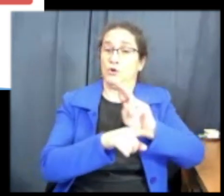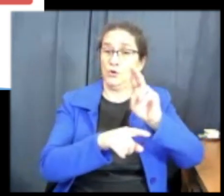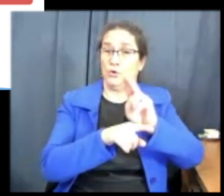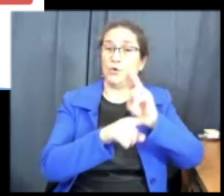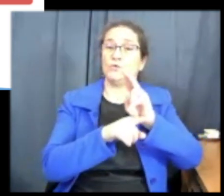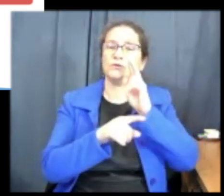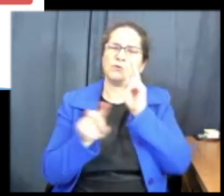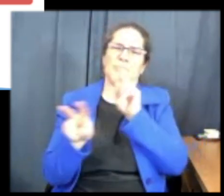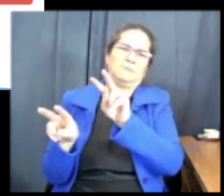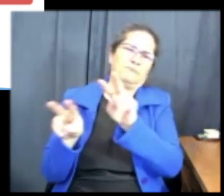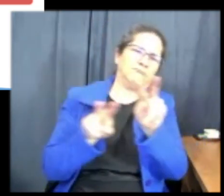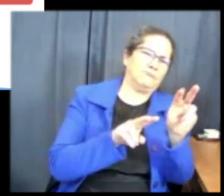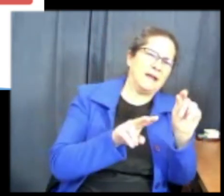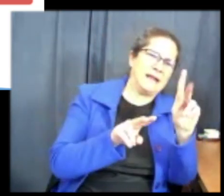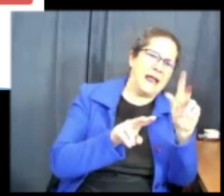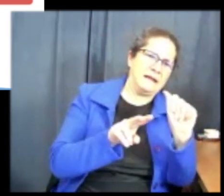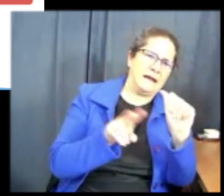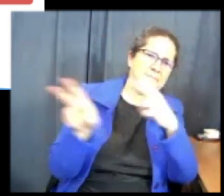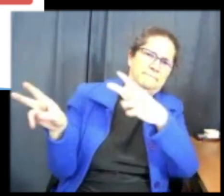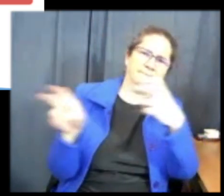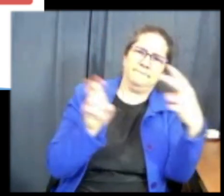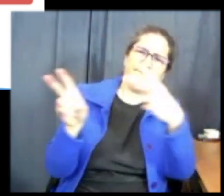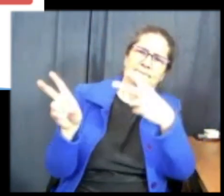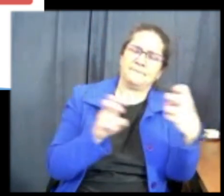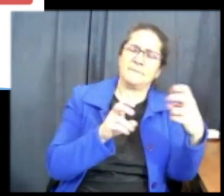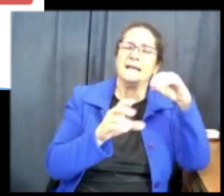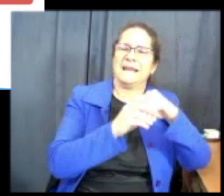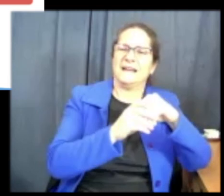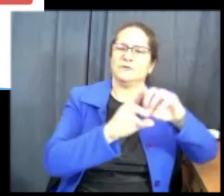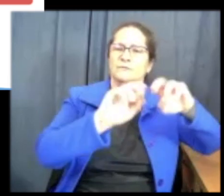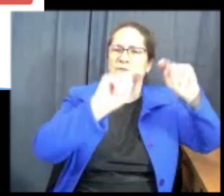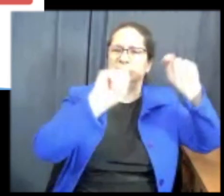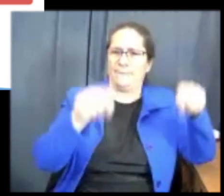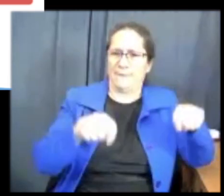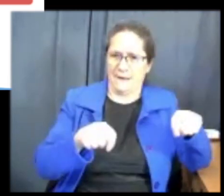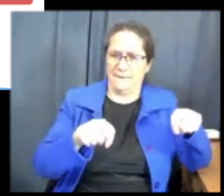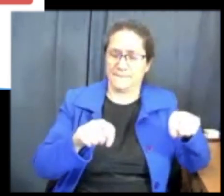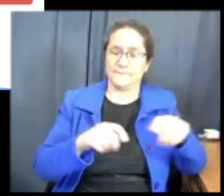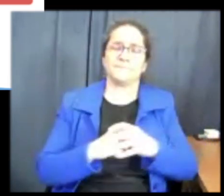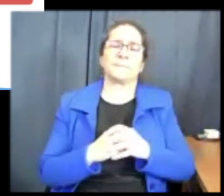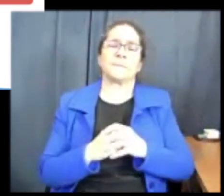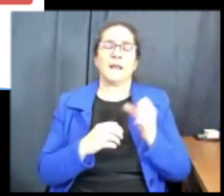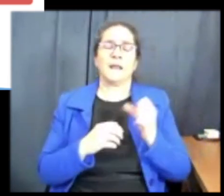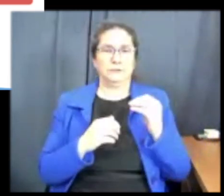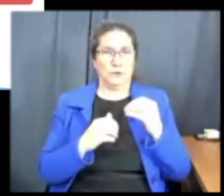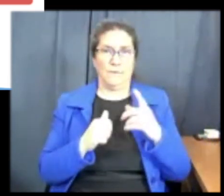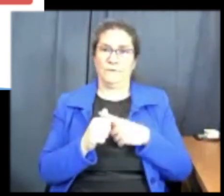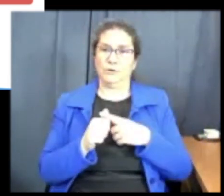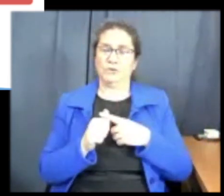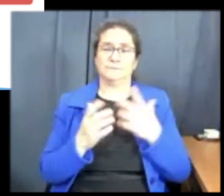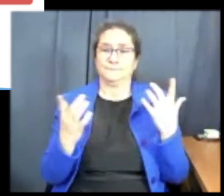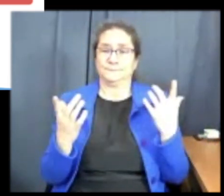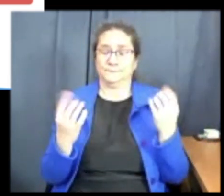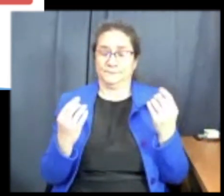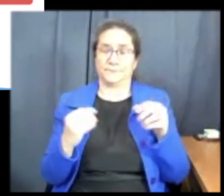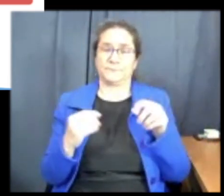and fill out the template that Shawna had mentioned. And so is what I'm going to do first is as you're looking at this line you can see it says